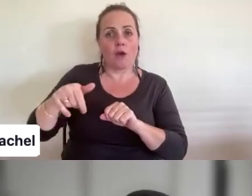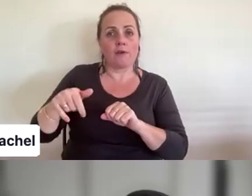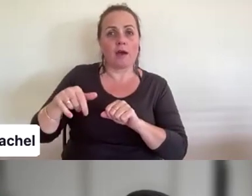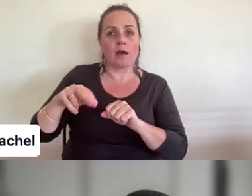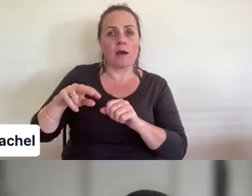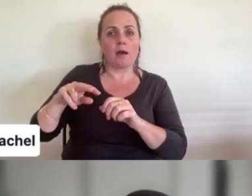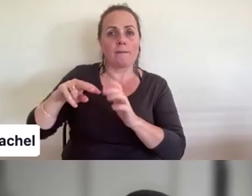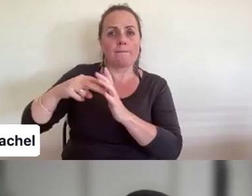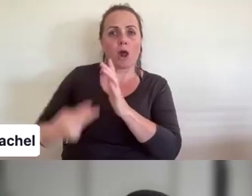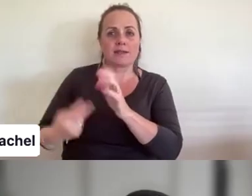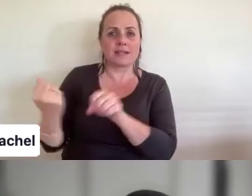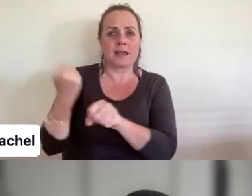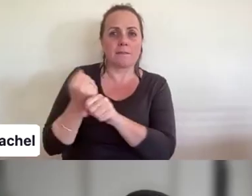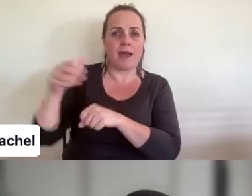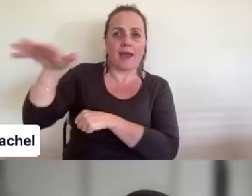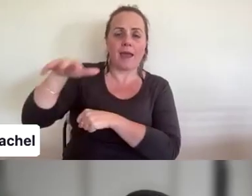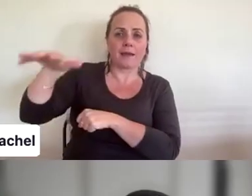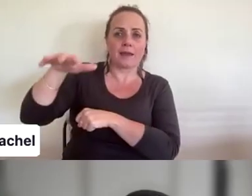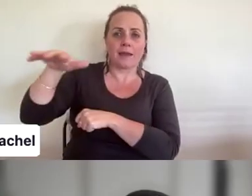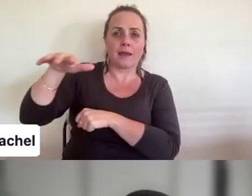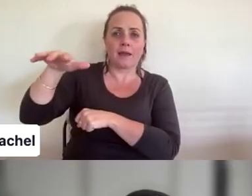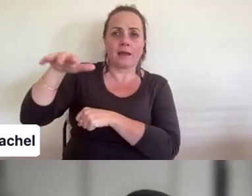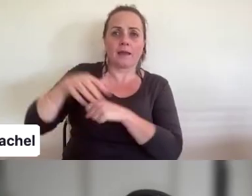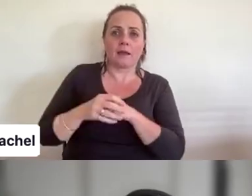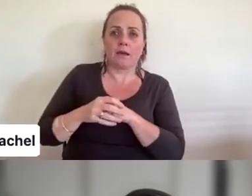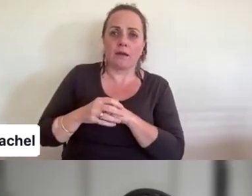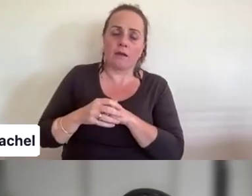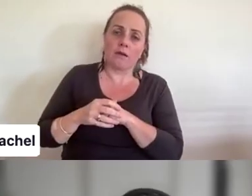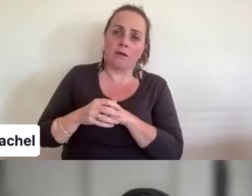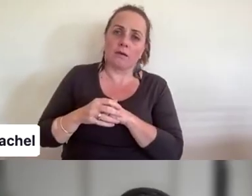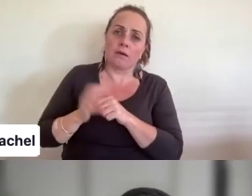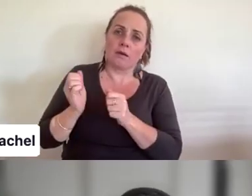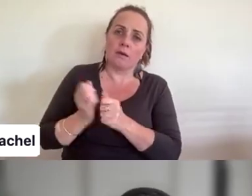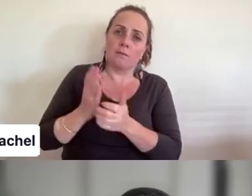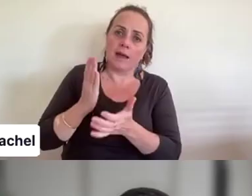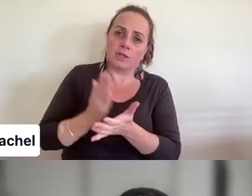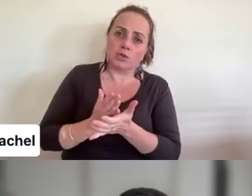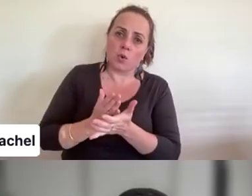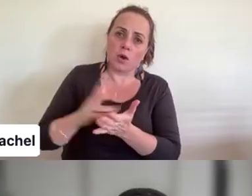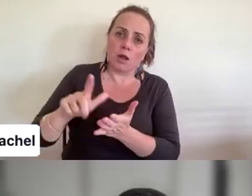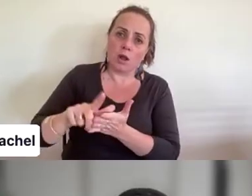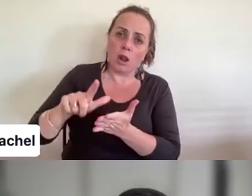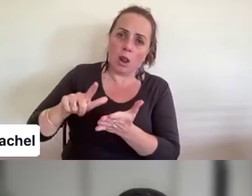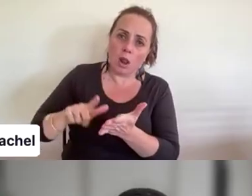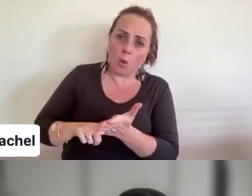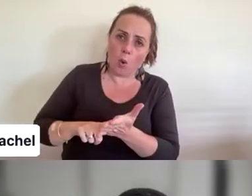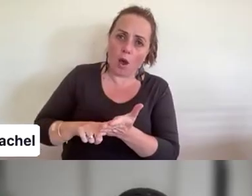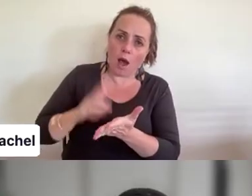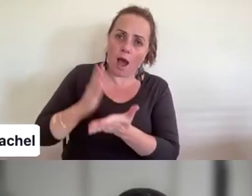Such a disability quota system should make sure legislature adequately includes representatives